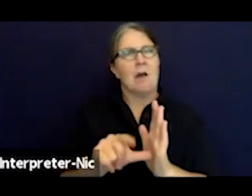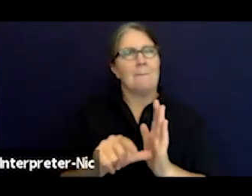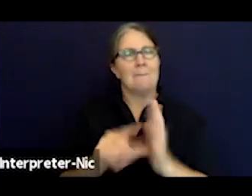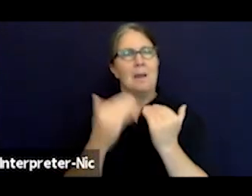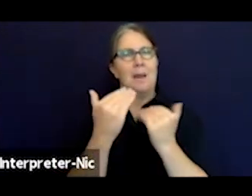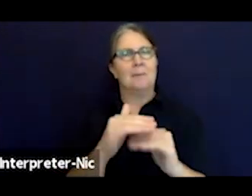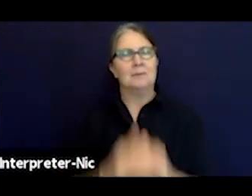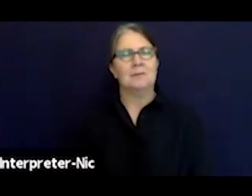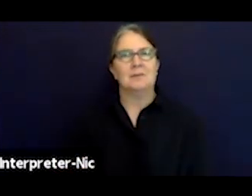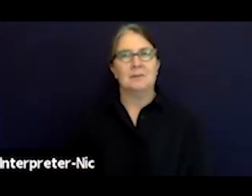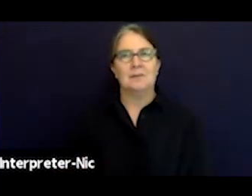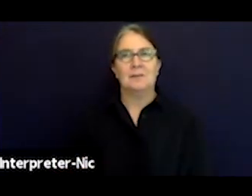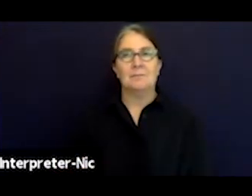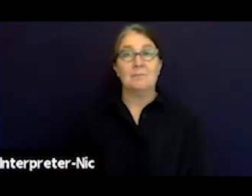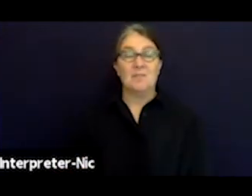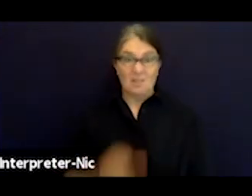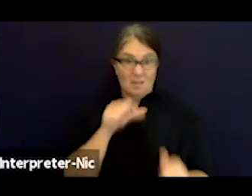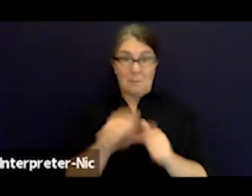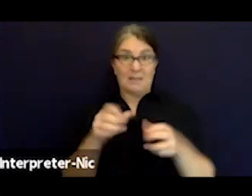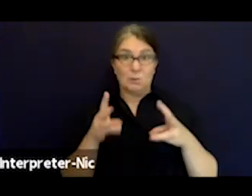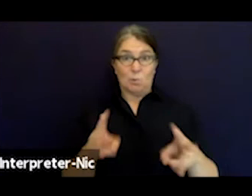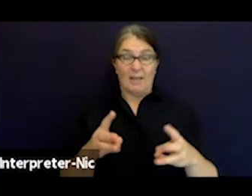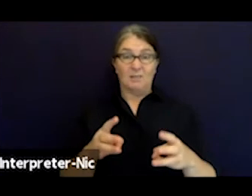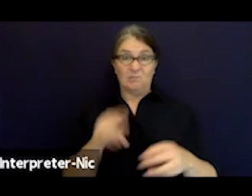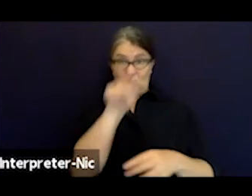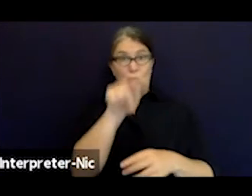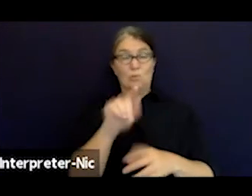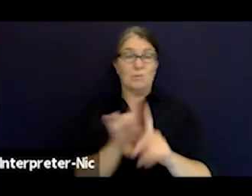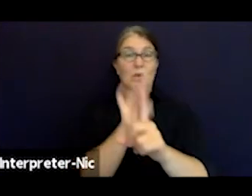do the activity yourself as the instructor or the facilitator.